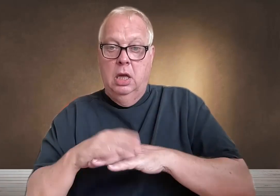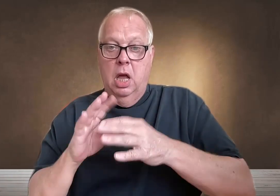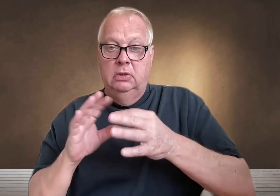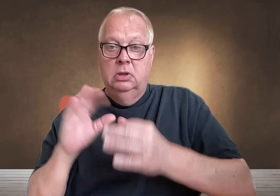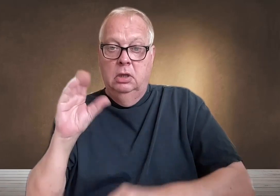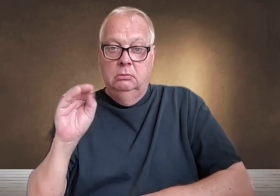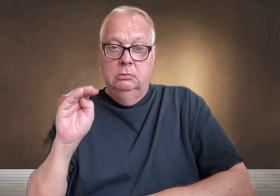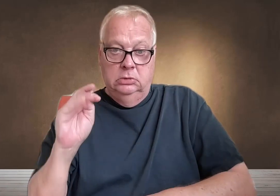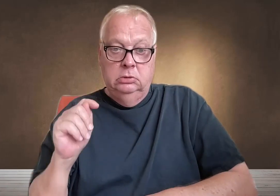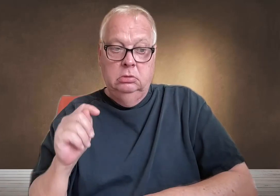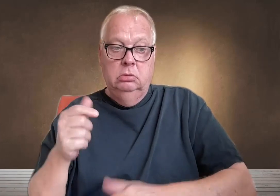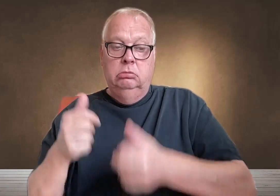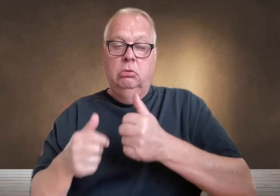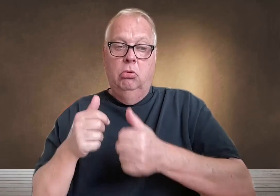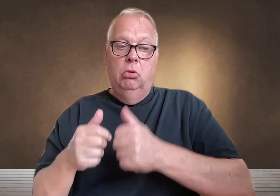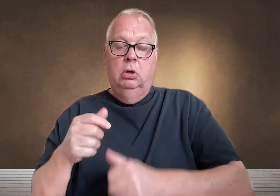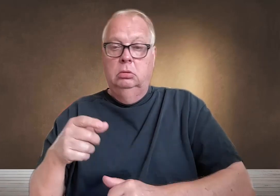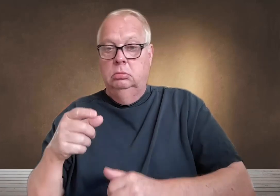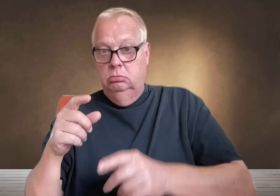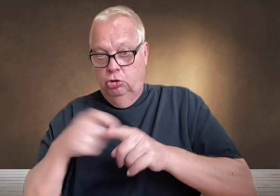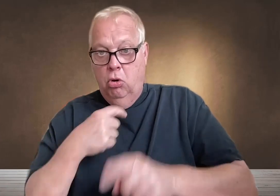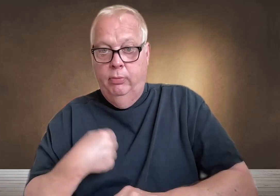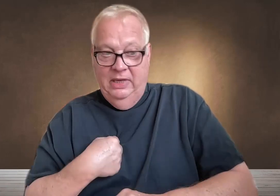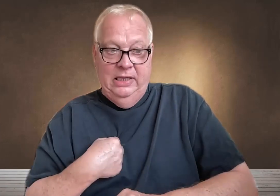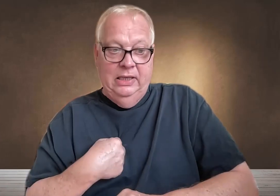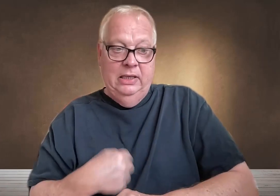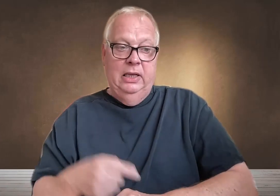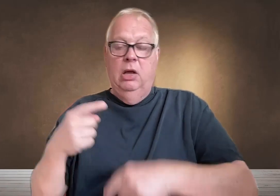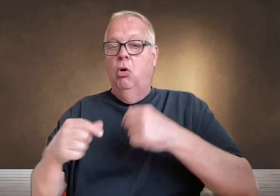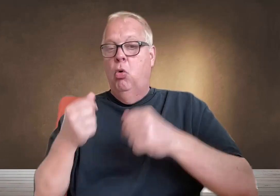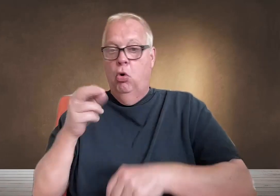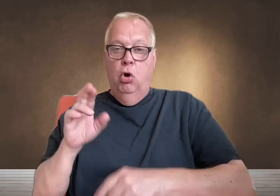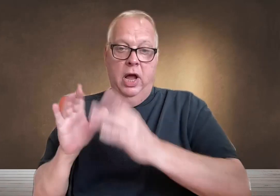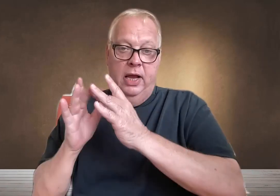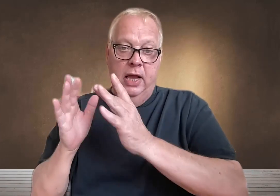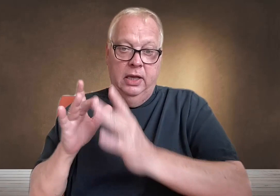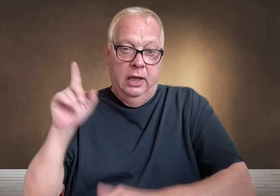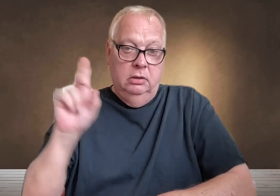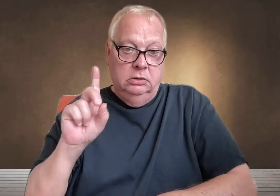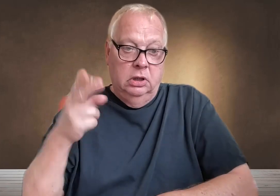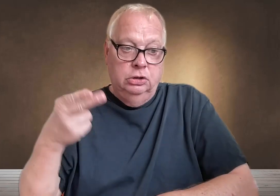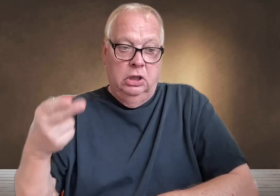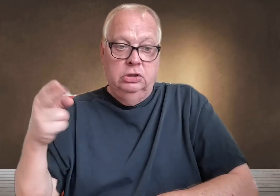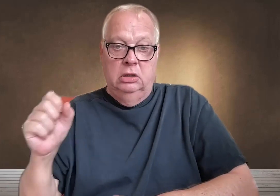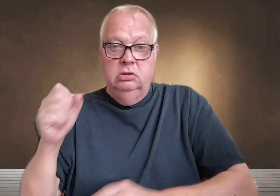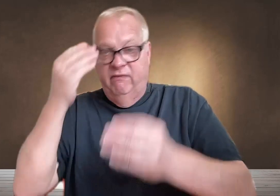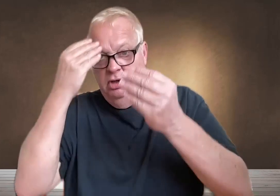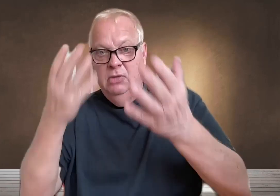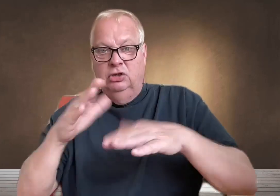You can comment to contact us, call me, or contact D&HHS.